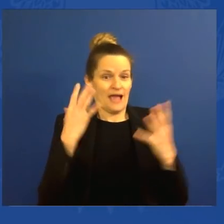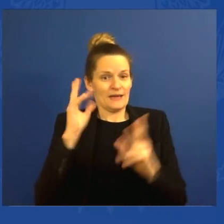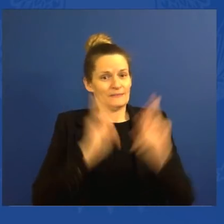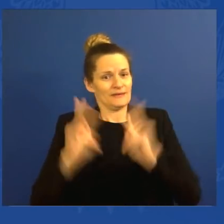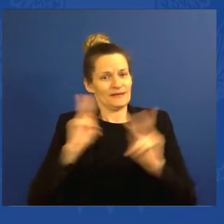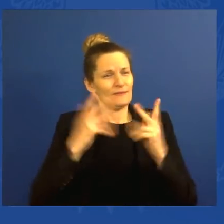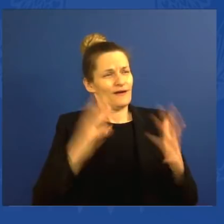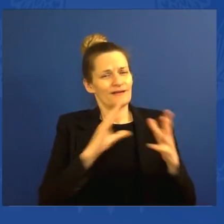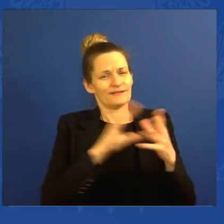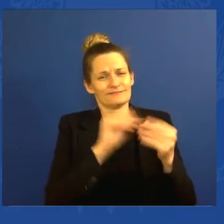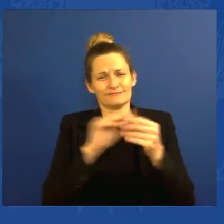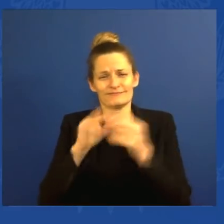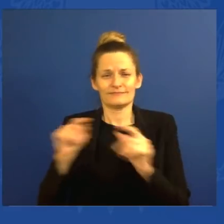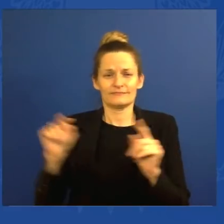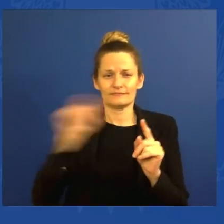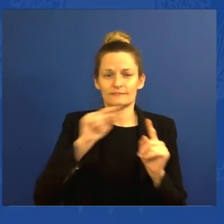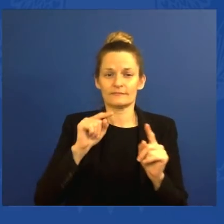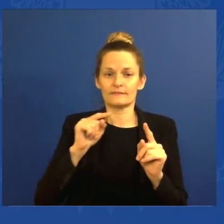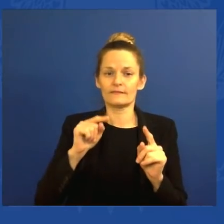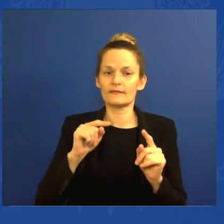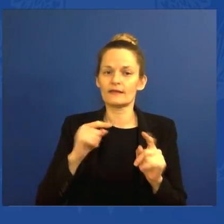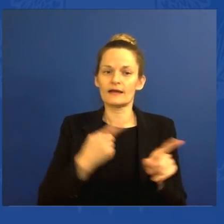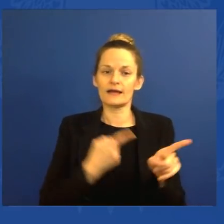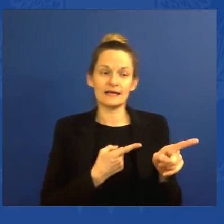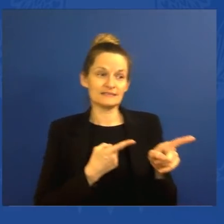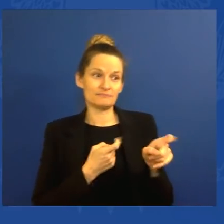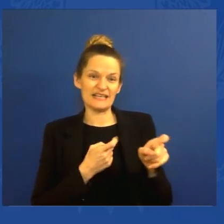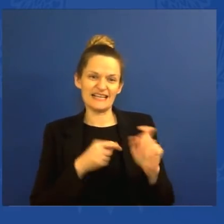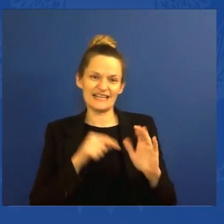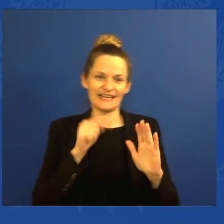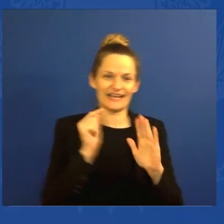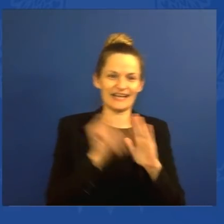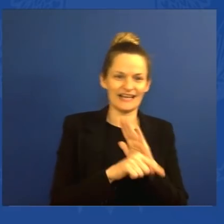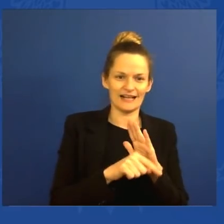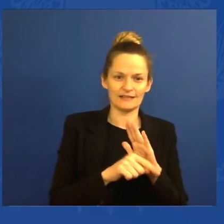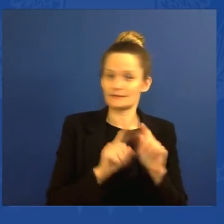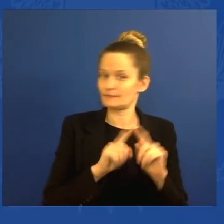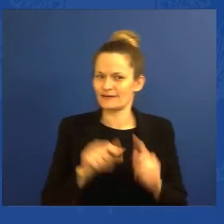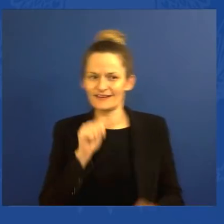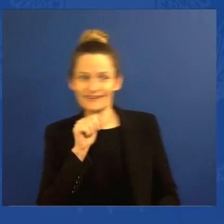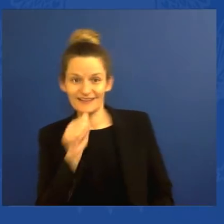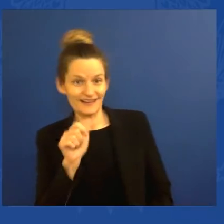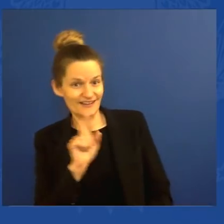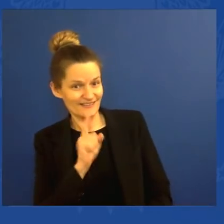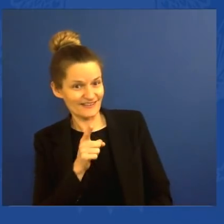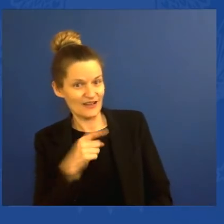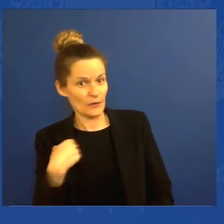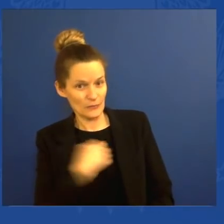so that we cannot just catch up with the competition but lead. We know a little something about this in Indiana.